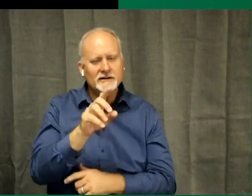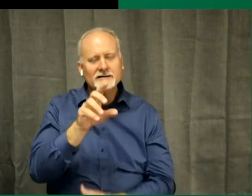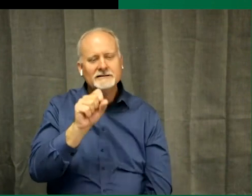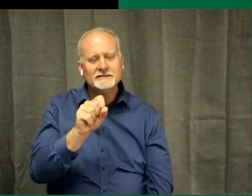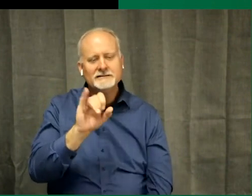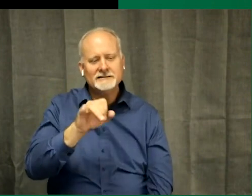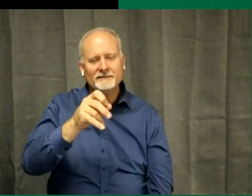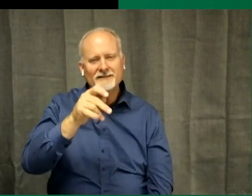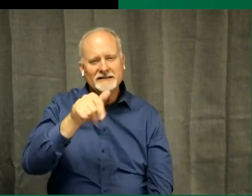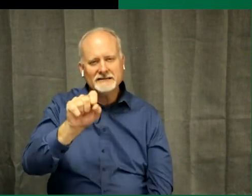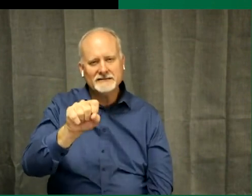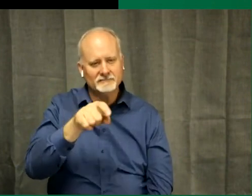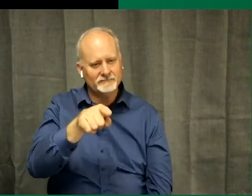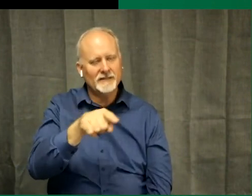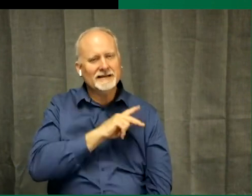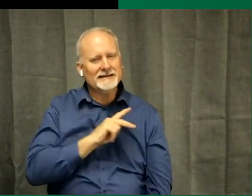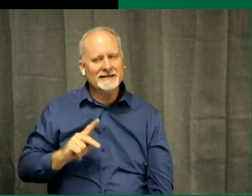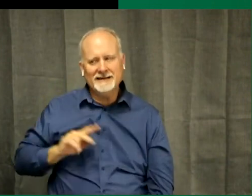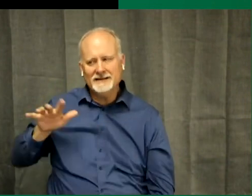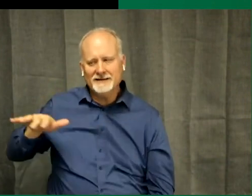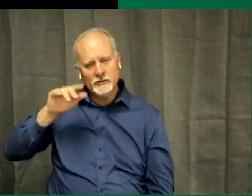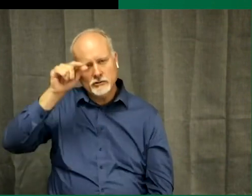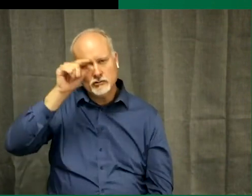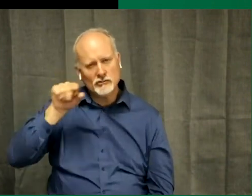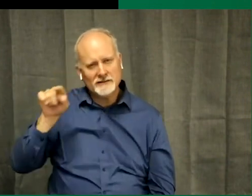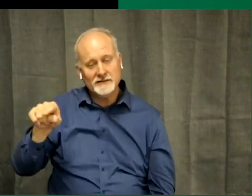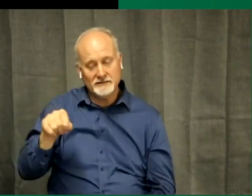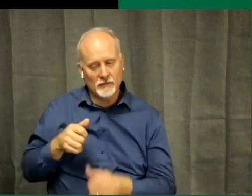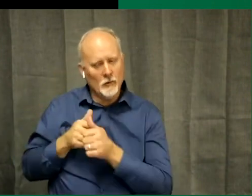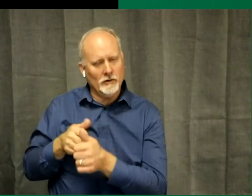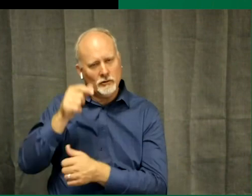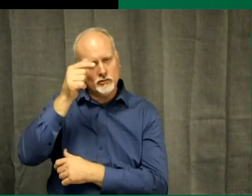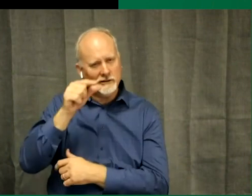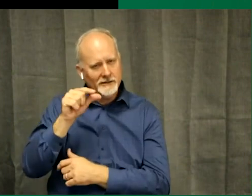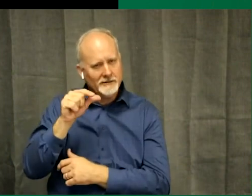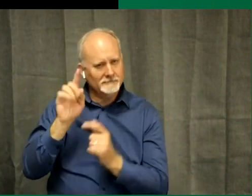who is a king of a certain region in greece and according to greek mythology kept for the rest